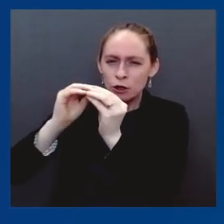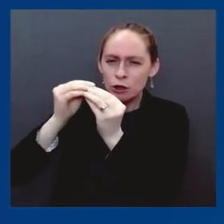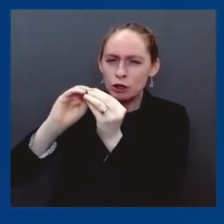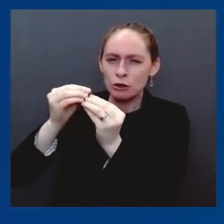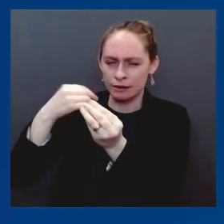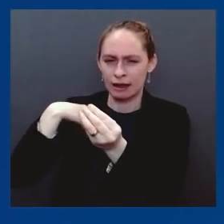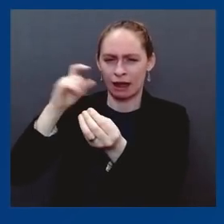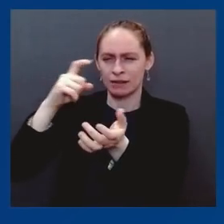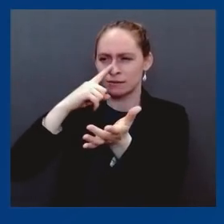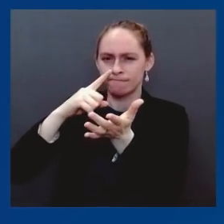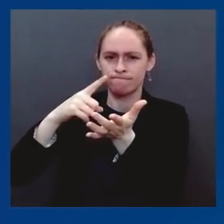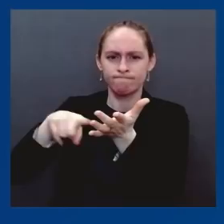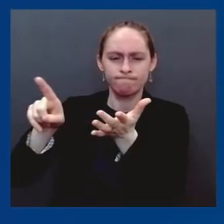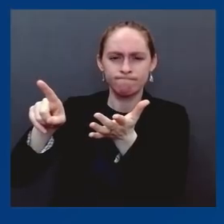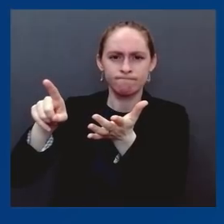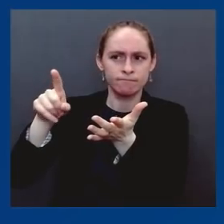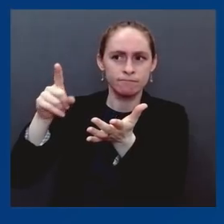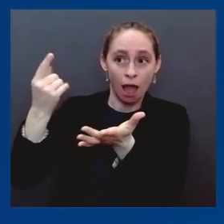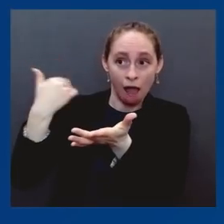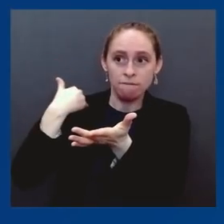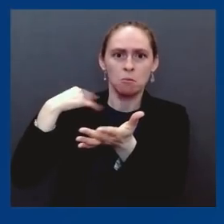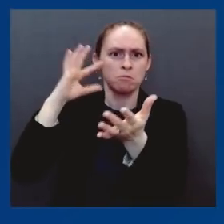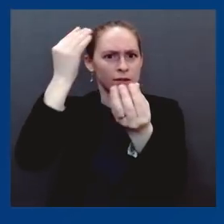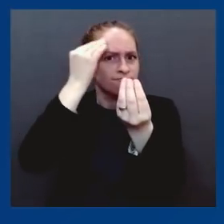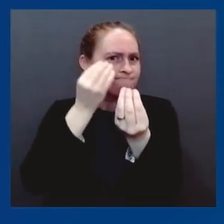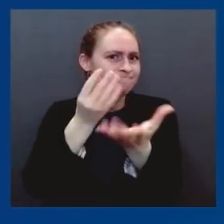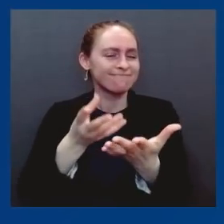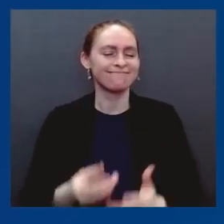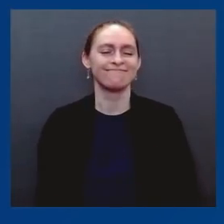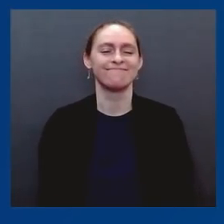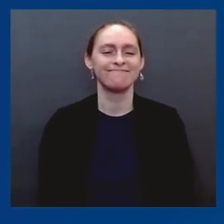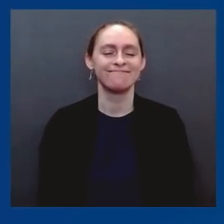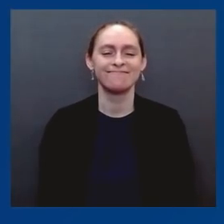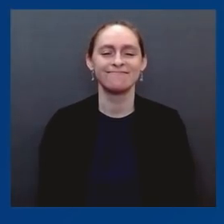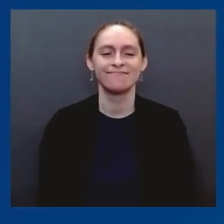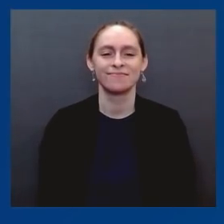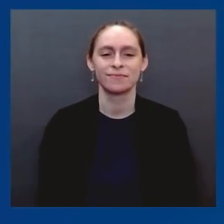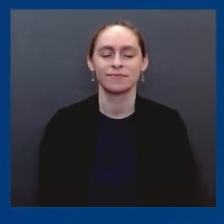Moderator: All right, next question.